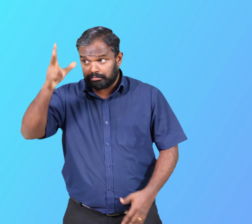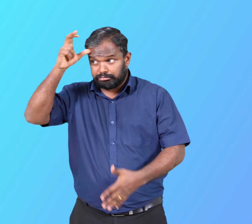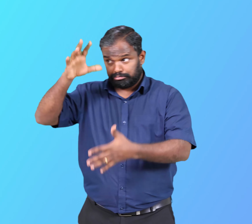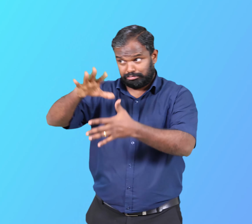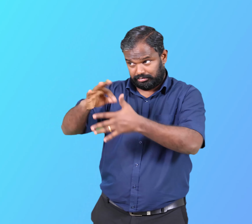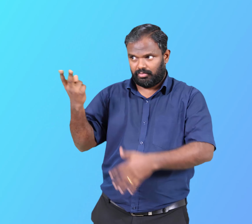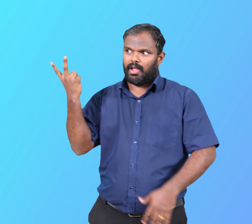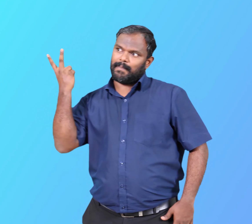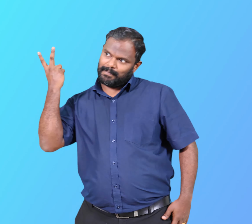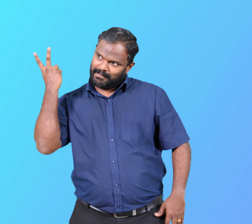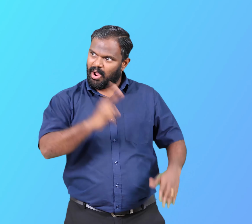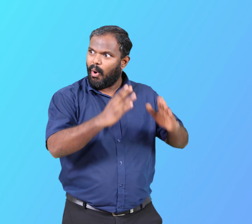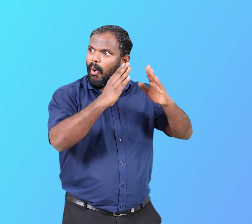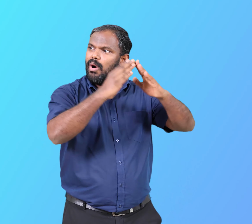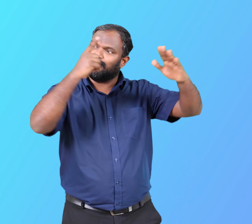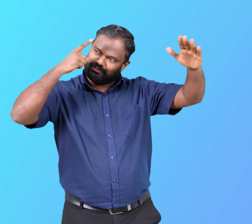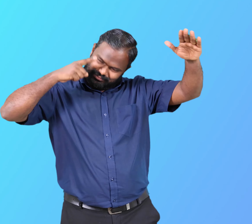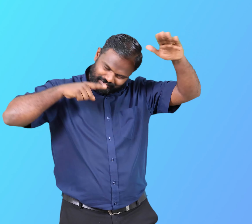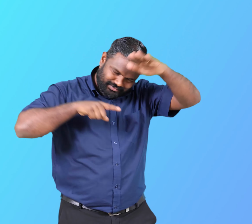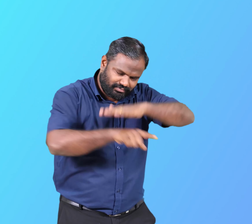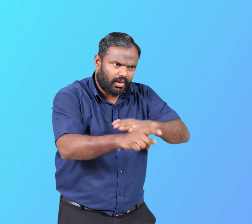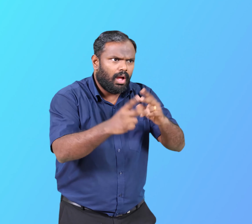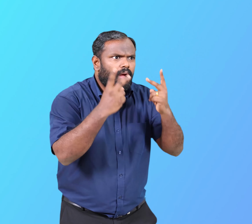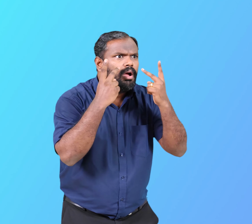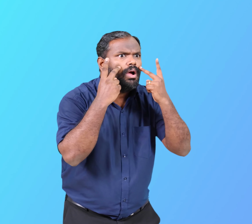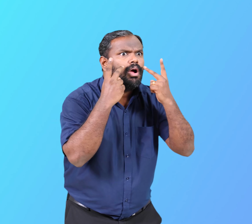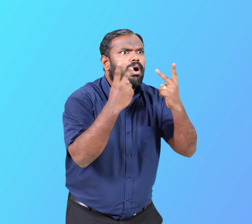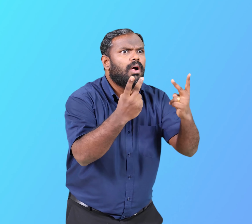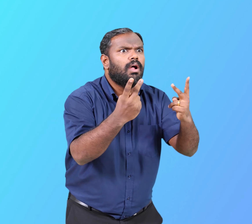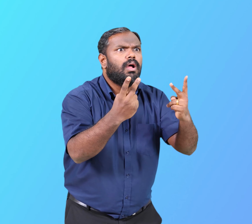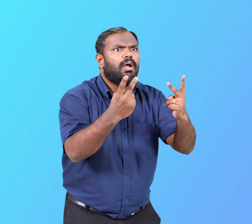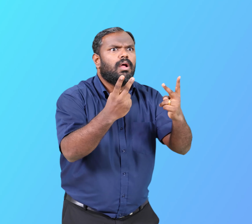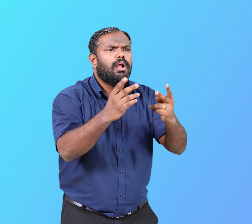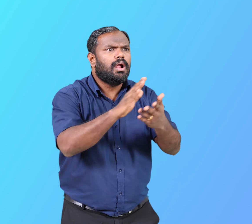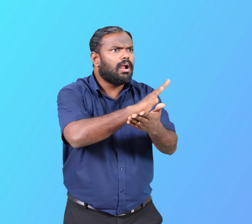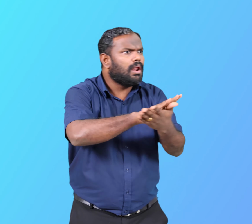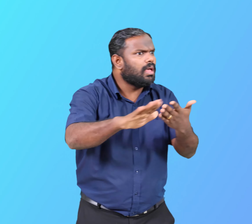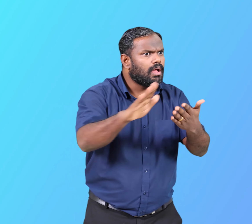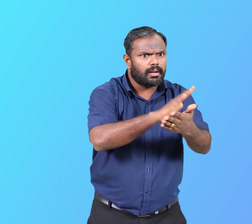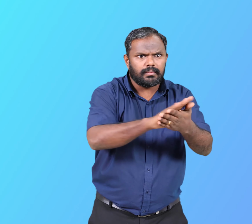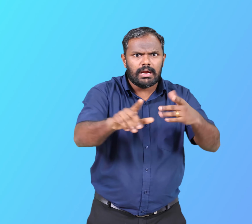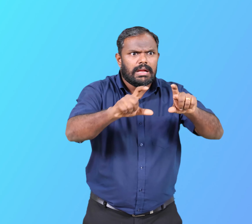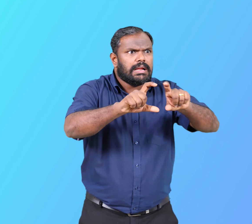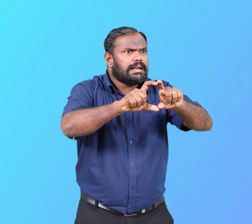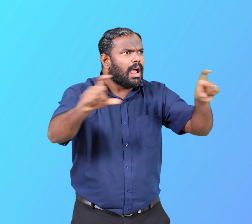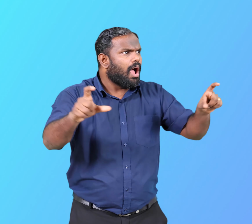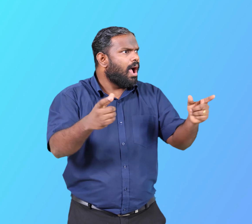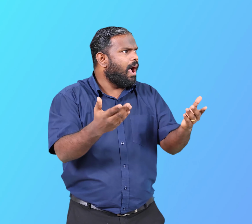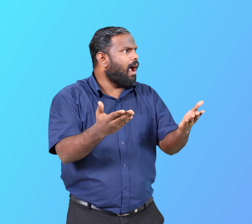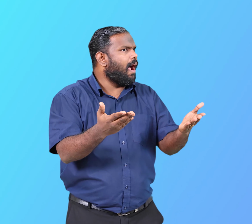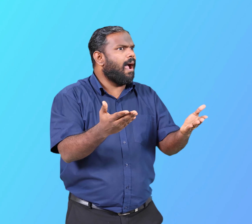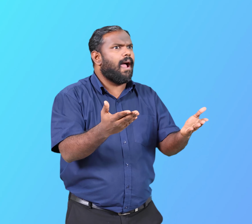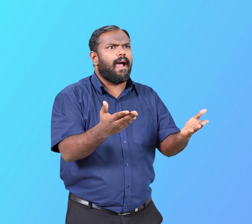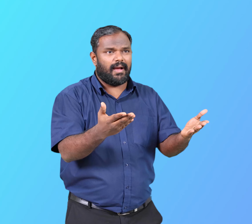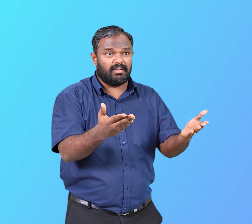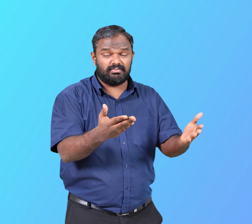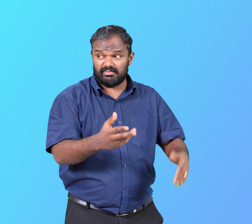When it comes back, it finds that home all neat and clean.